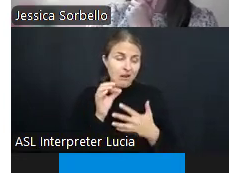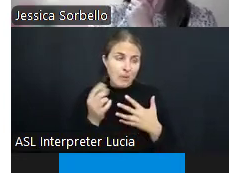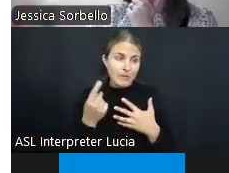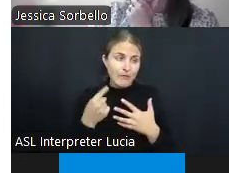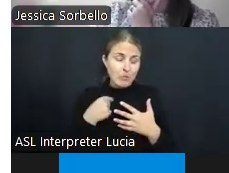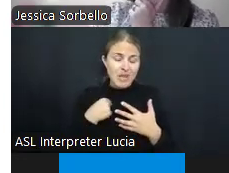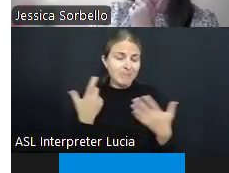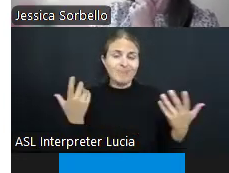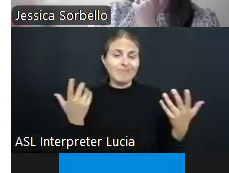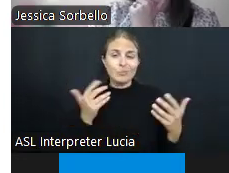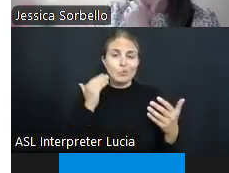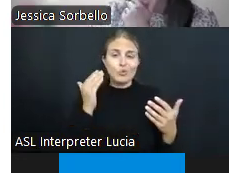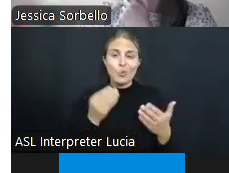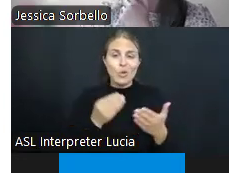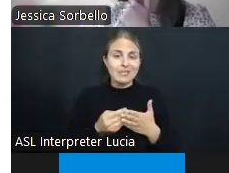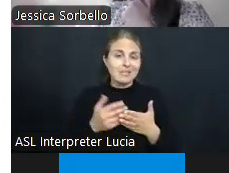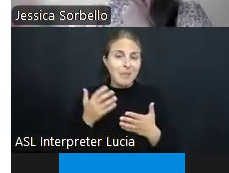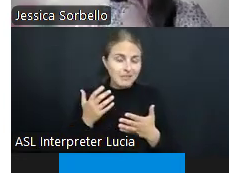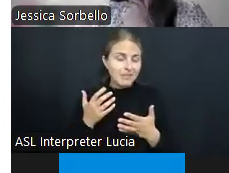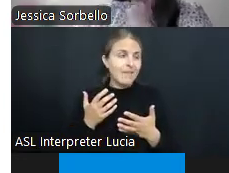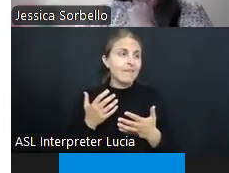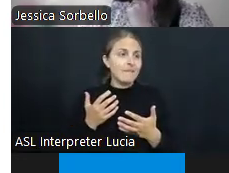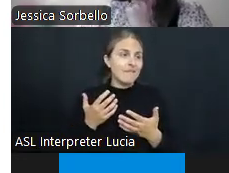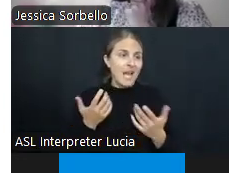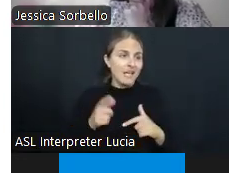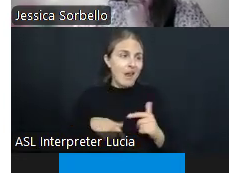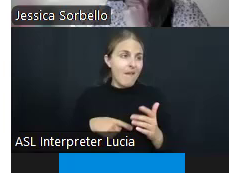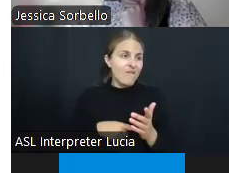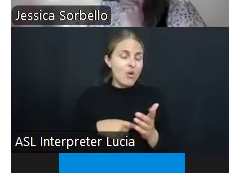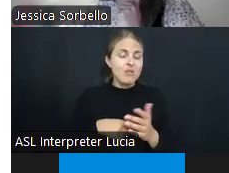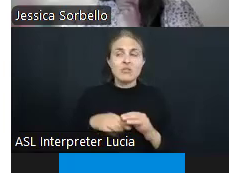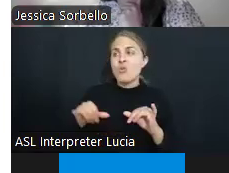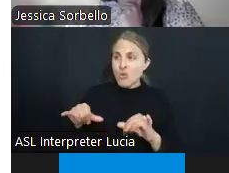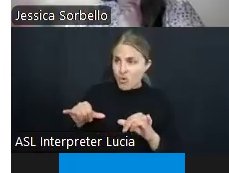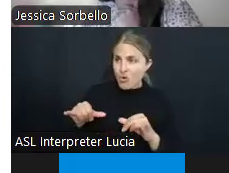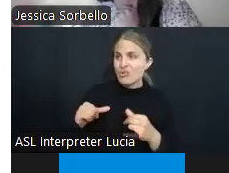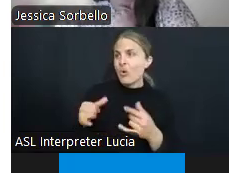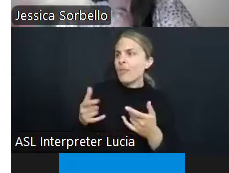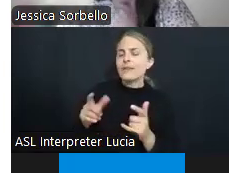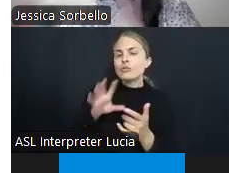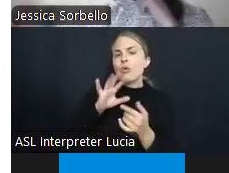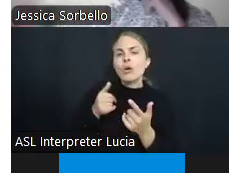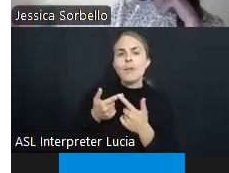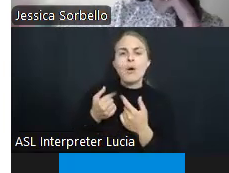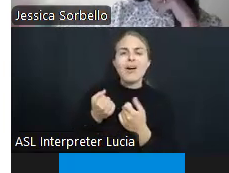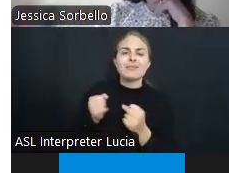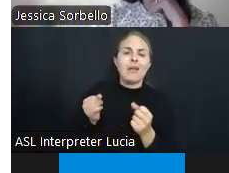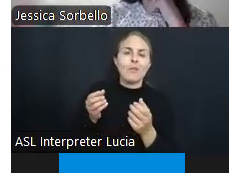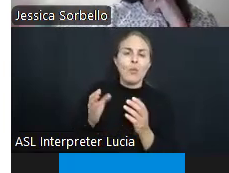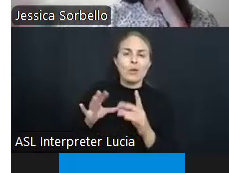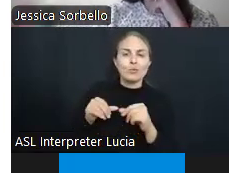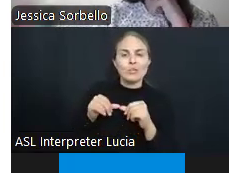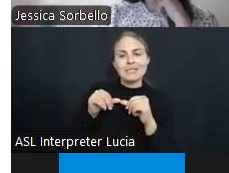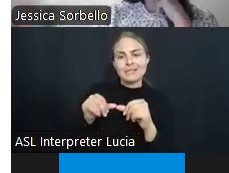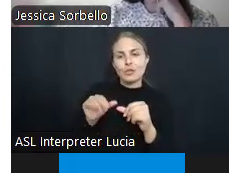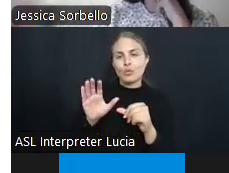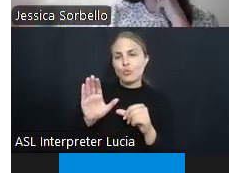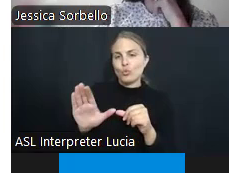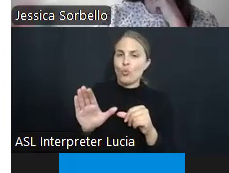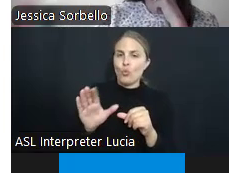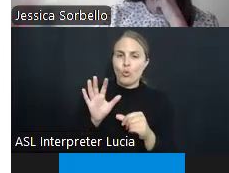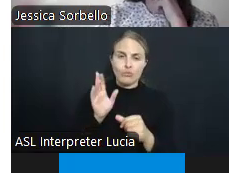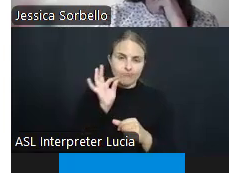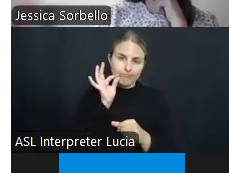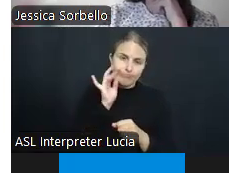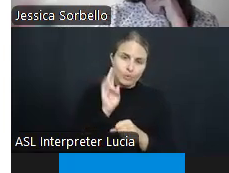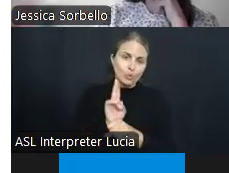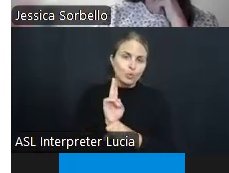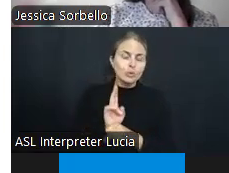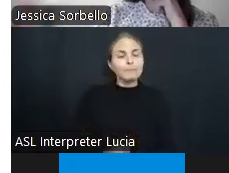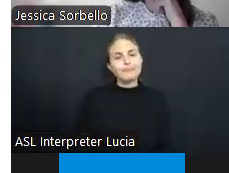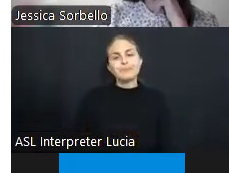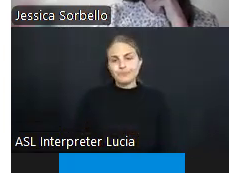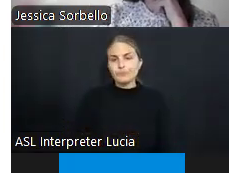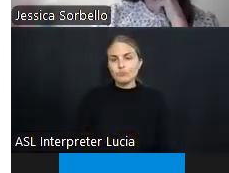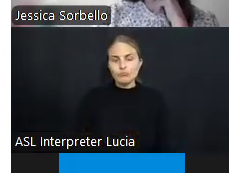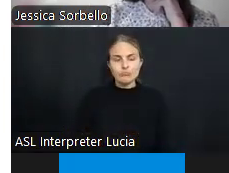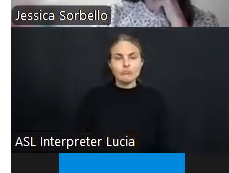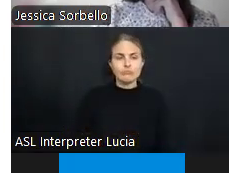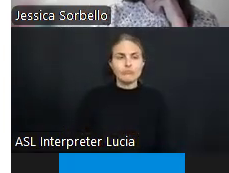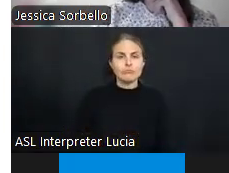con ten use to do that.